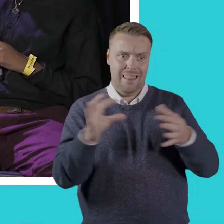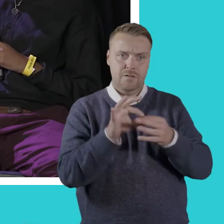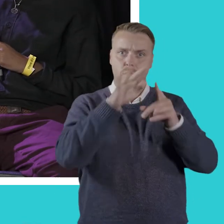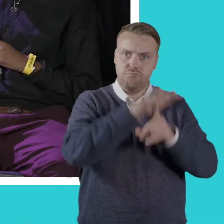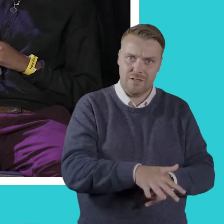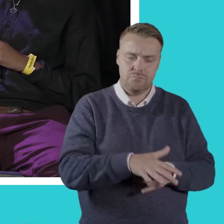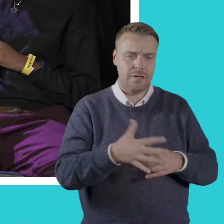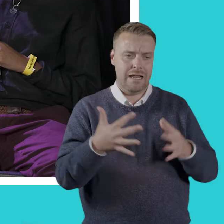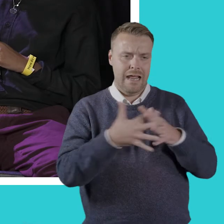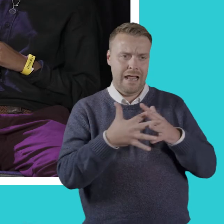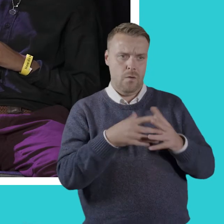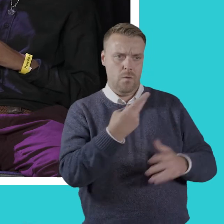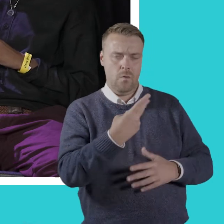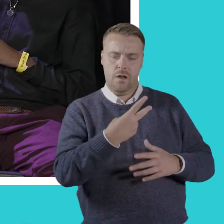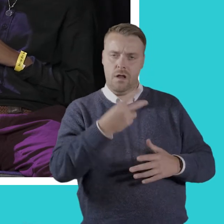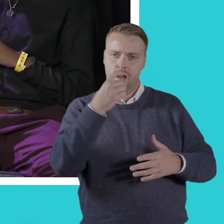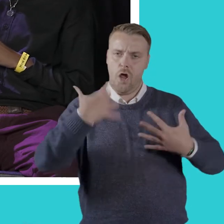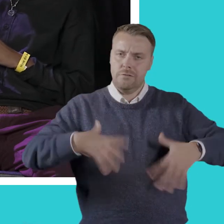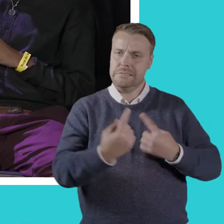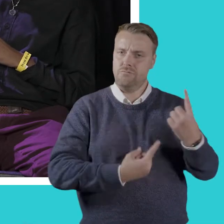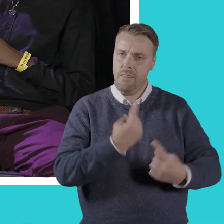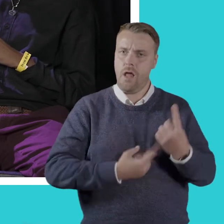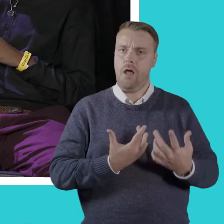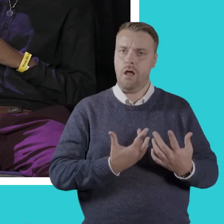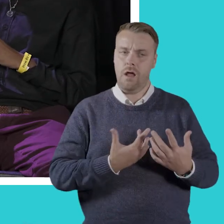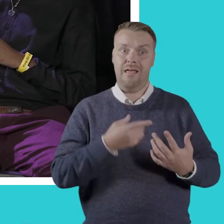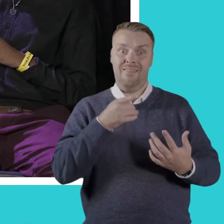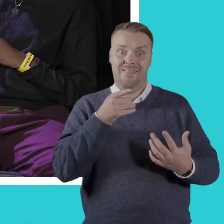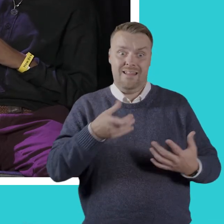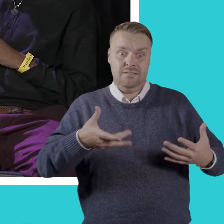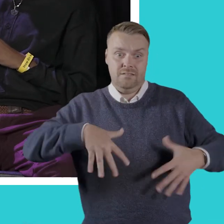other and being able to then move towards a place of transformation through that radical honesty.